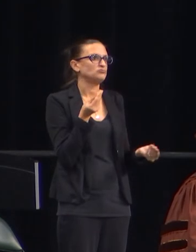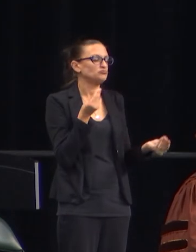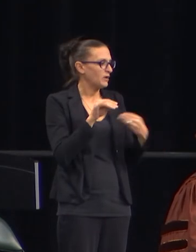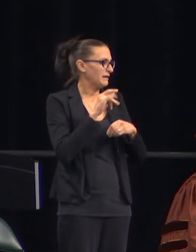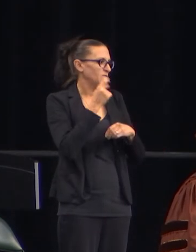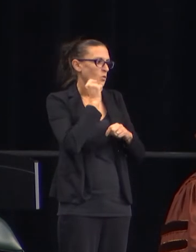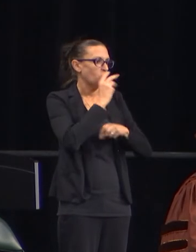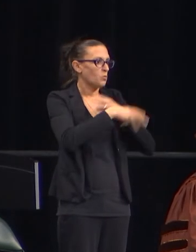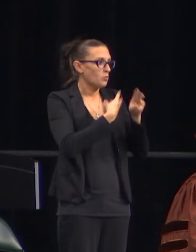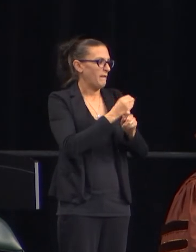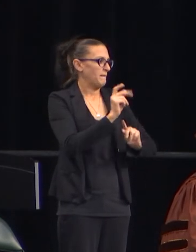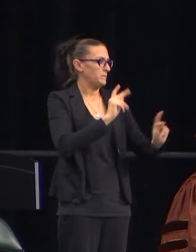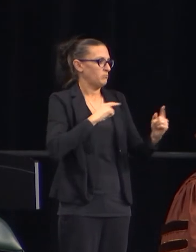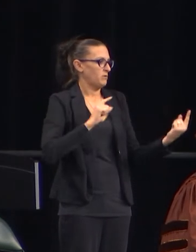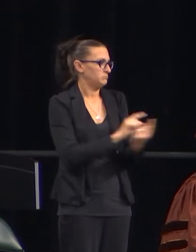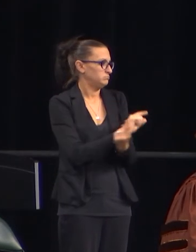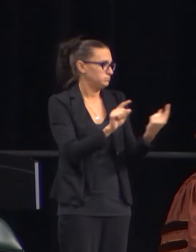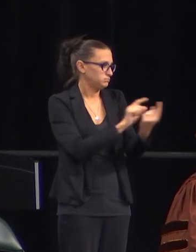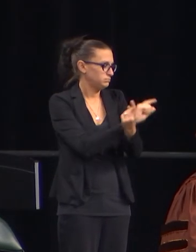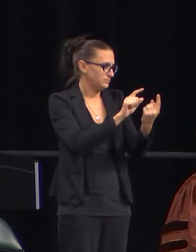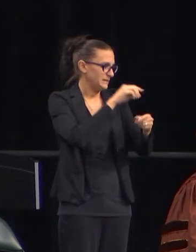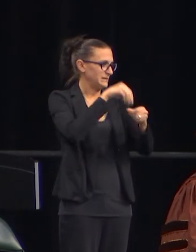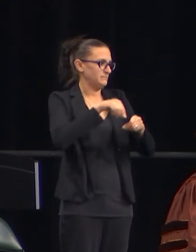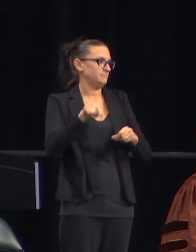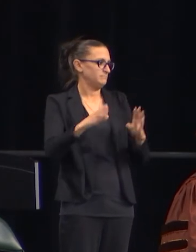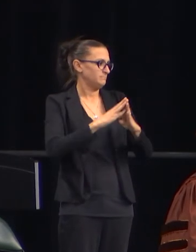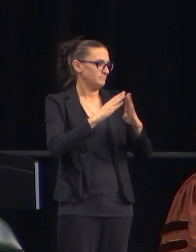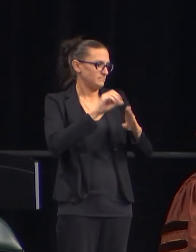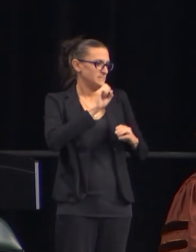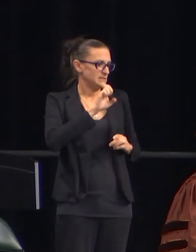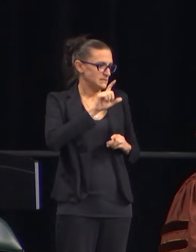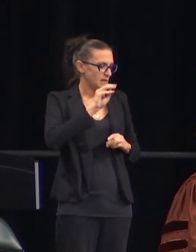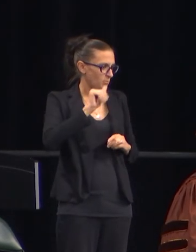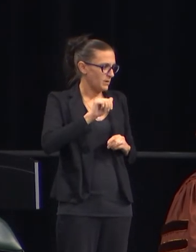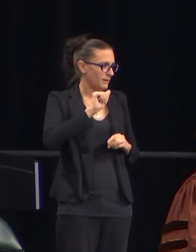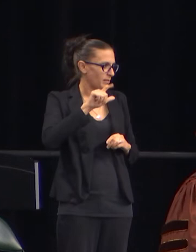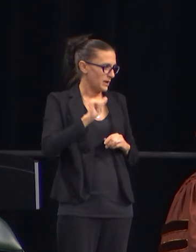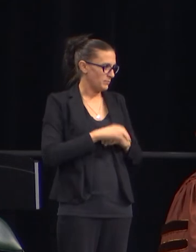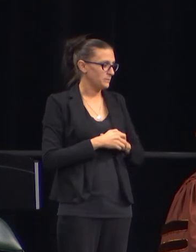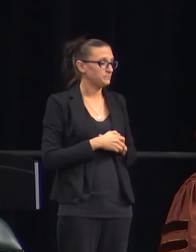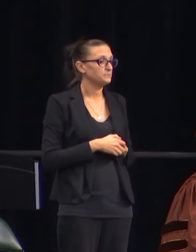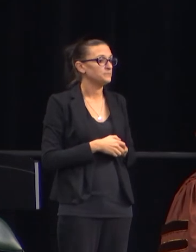and the people that I encountered in Selma, Alabama. During the savings and loan...